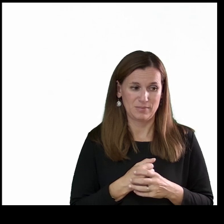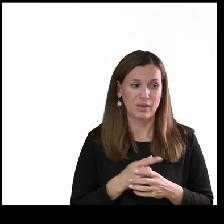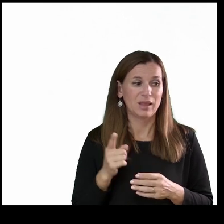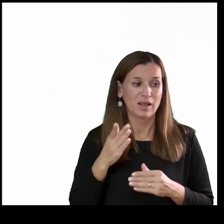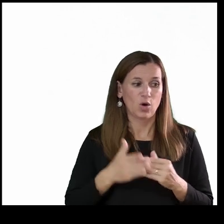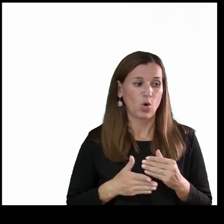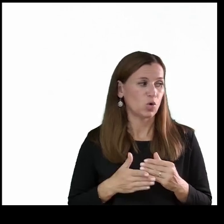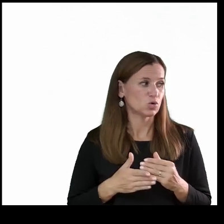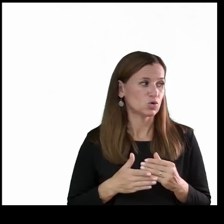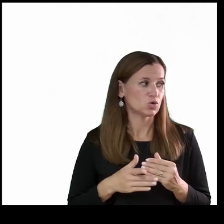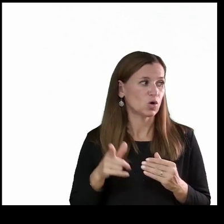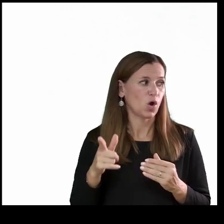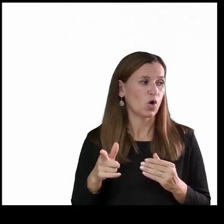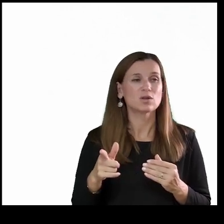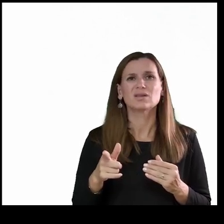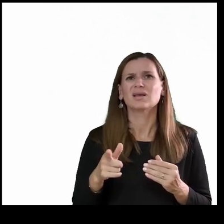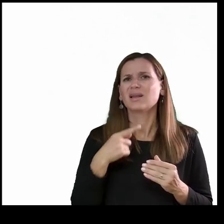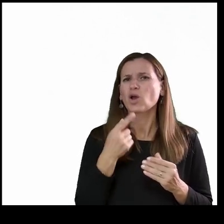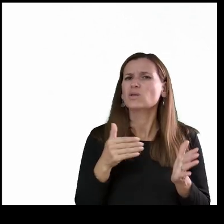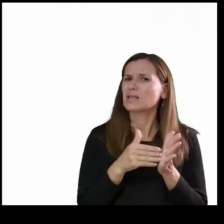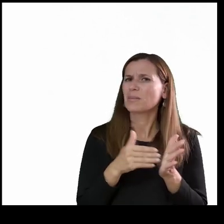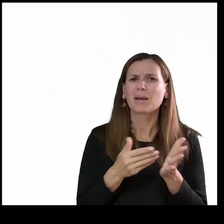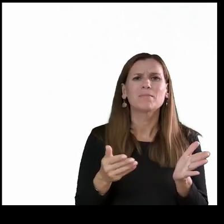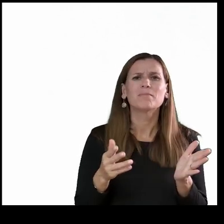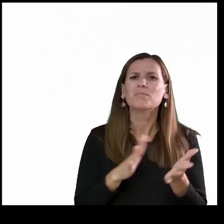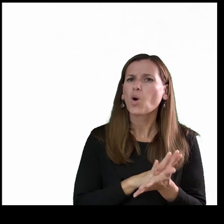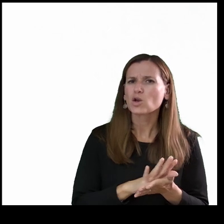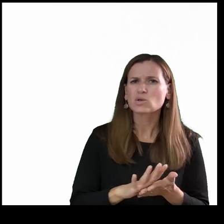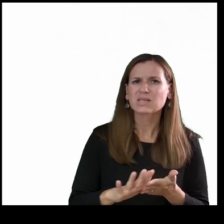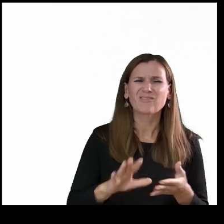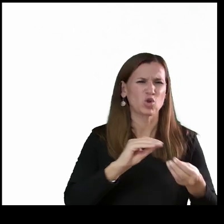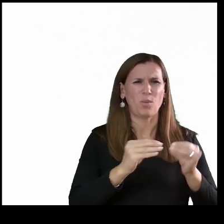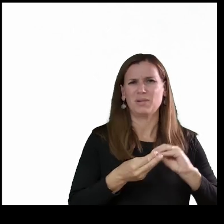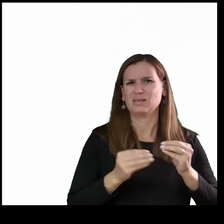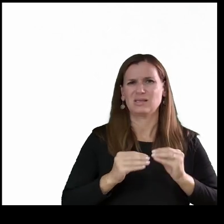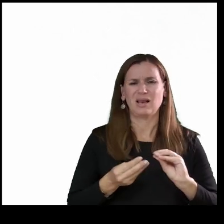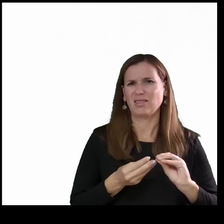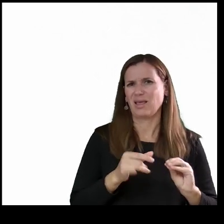simplify the complex information and to utilise multimedia tools to present knowledge visually.